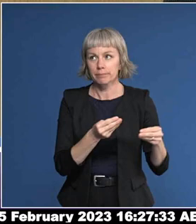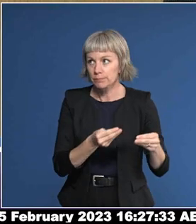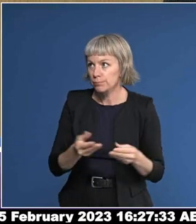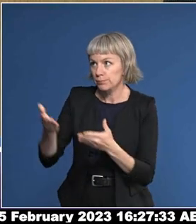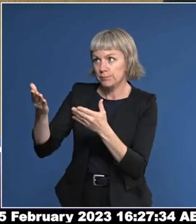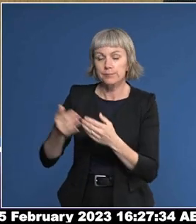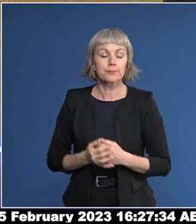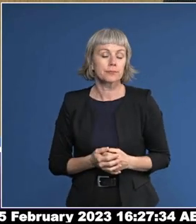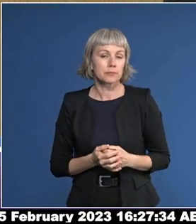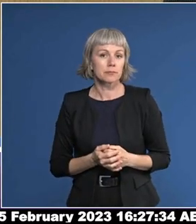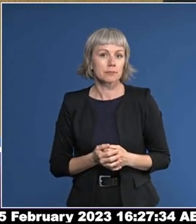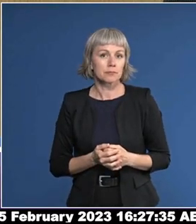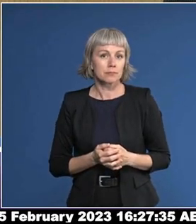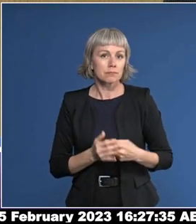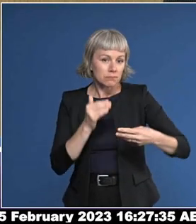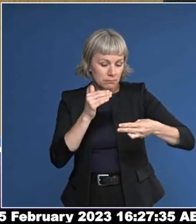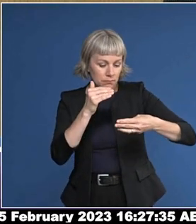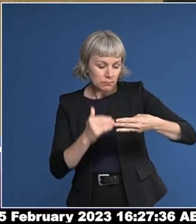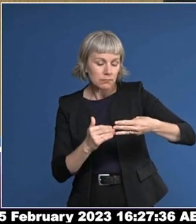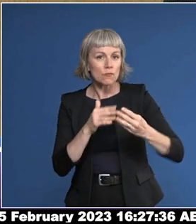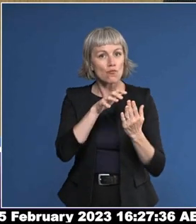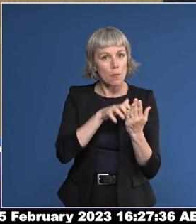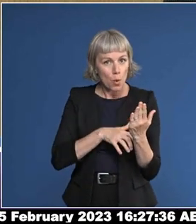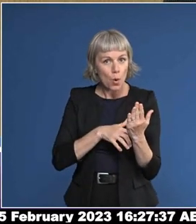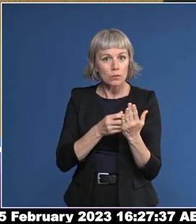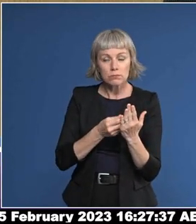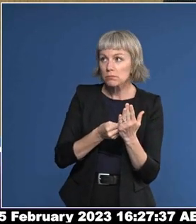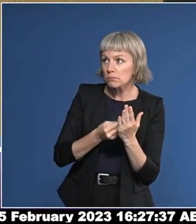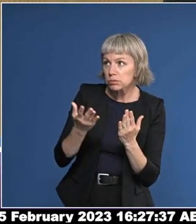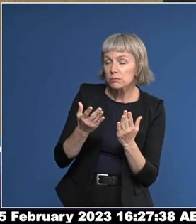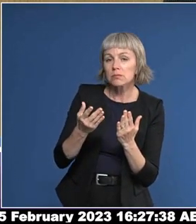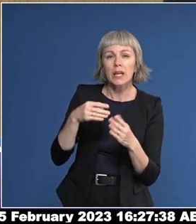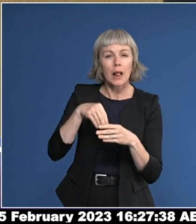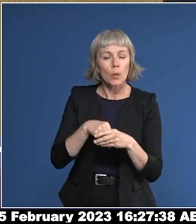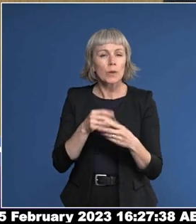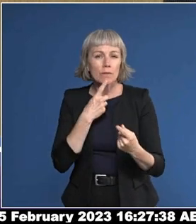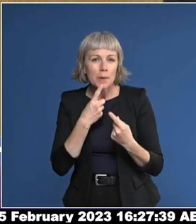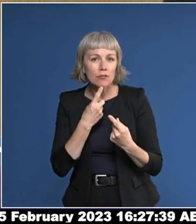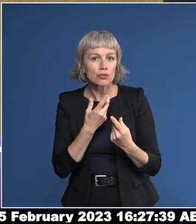participant has gone with their - with their plan and what considerations the agency might